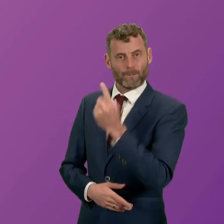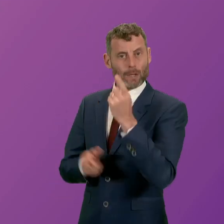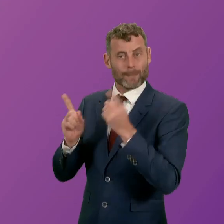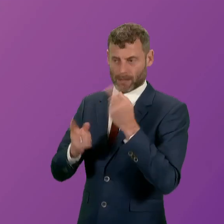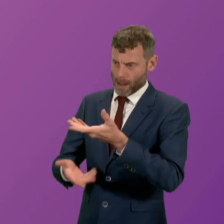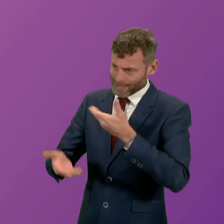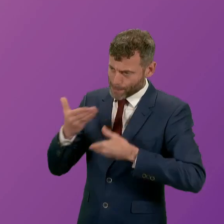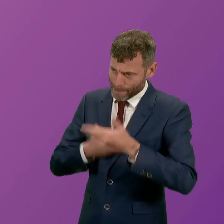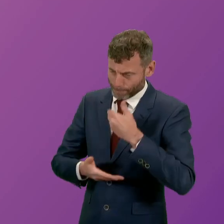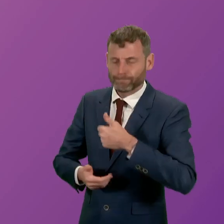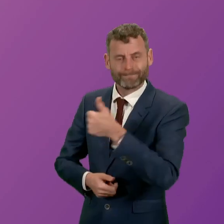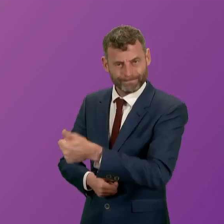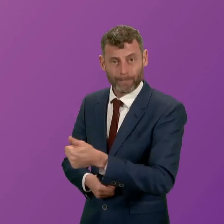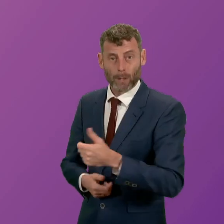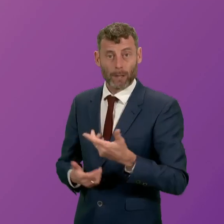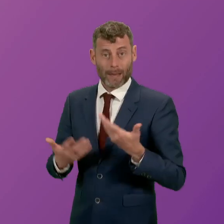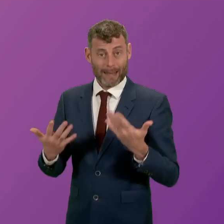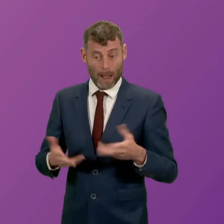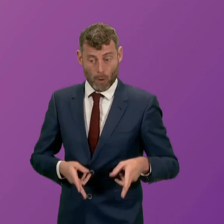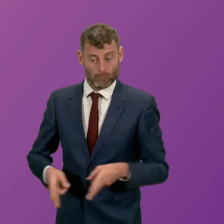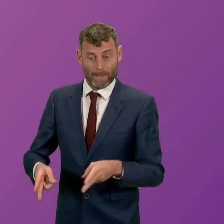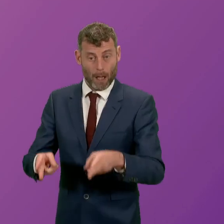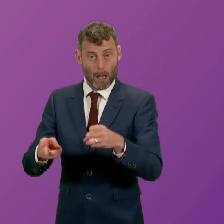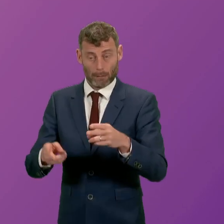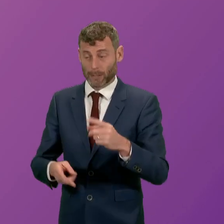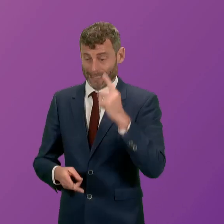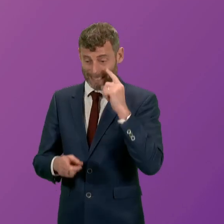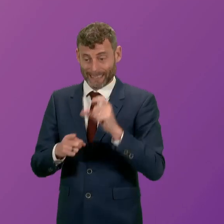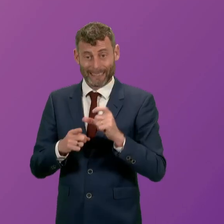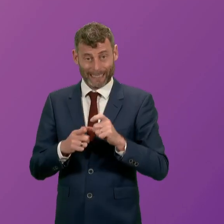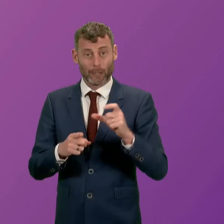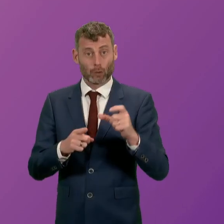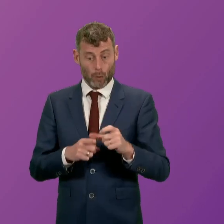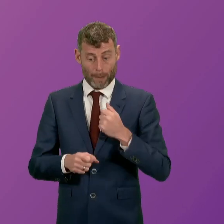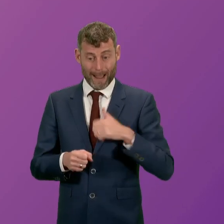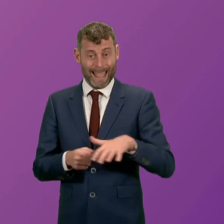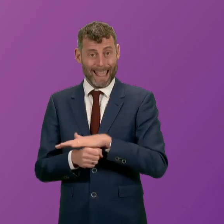It is worrying that many rivers, including the Dee and the Don, which bound my constituency,